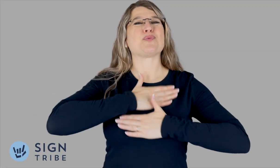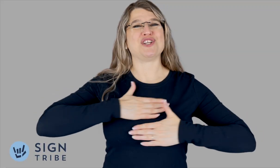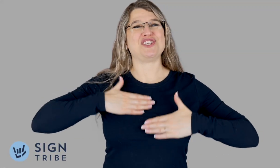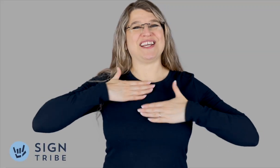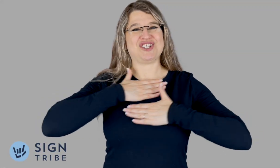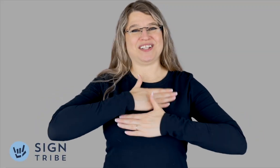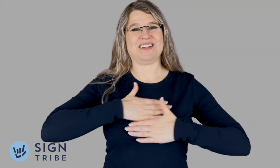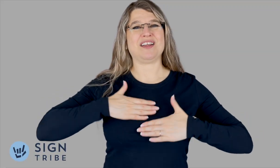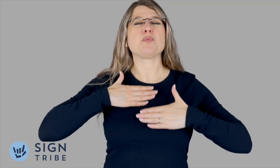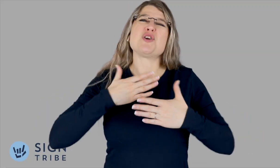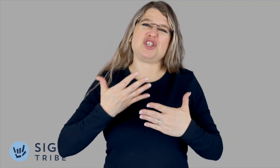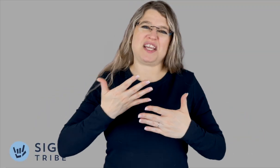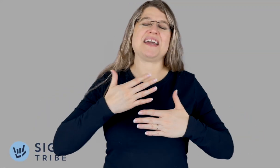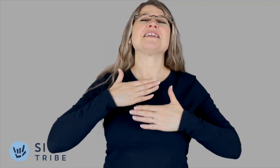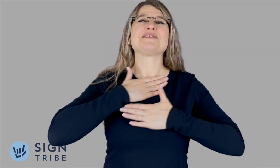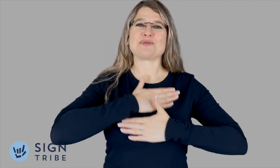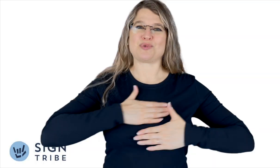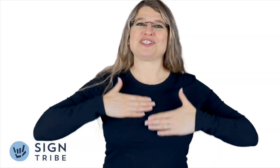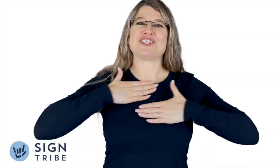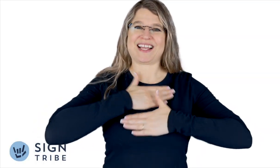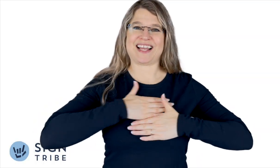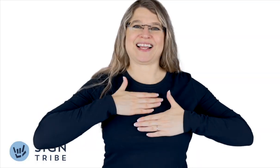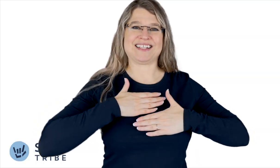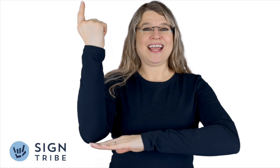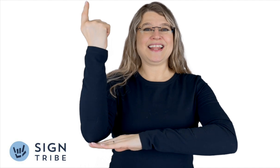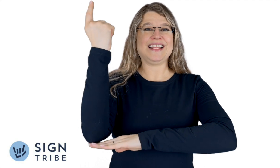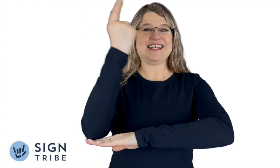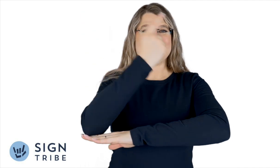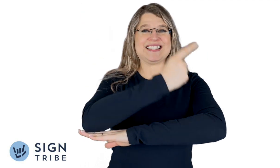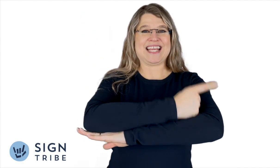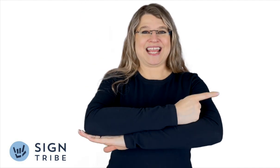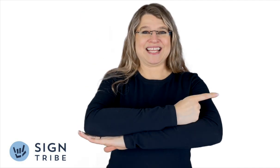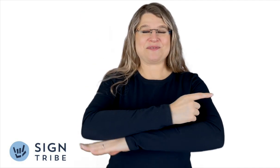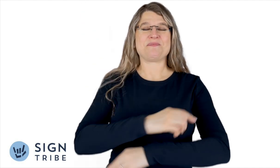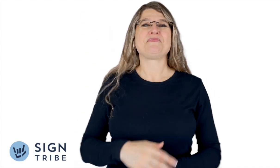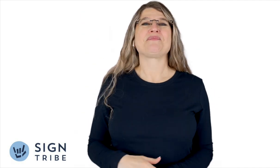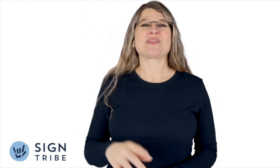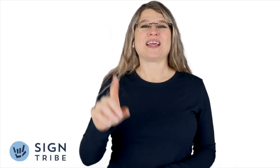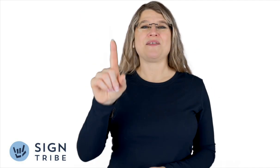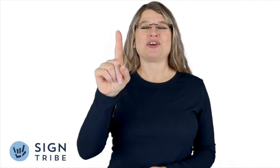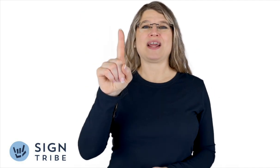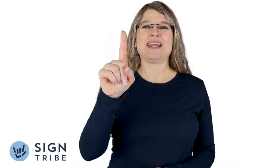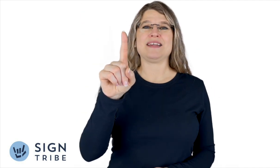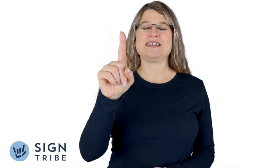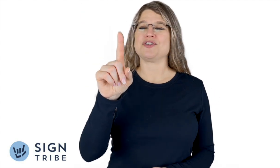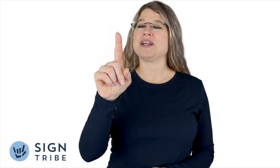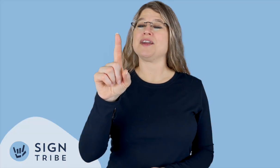Appreciation. Appreciate. And then, Day. Have your hand,